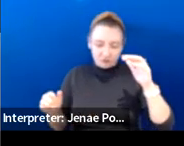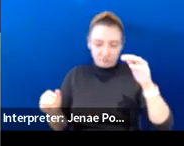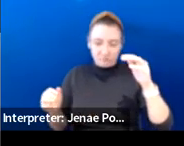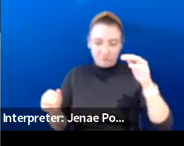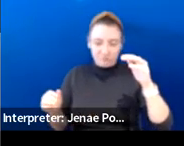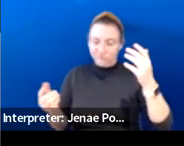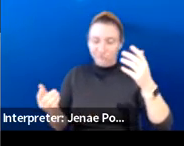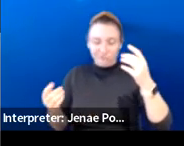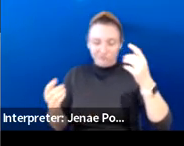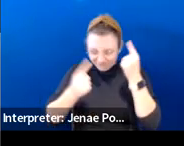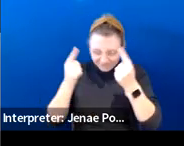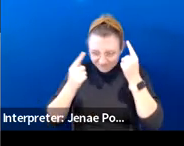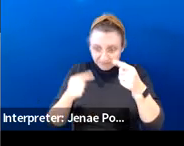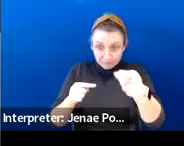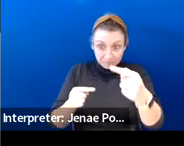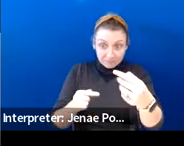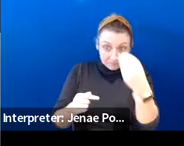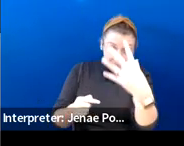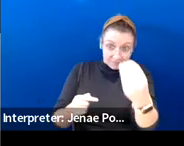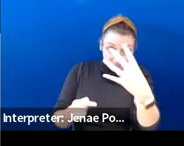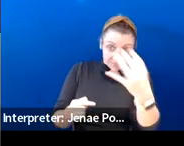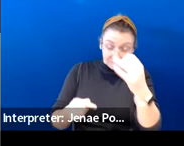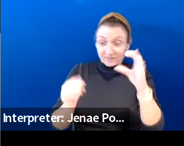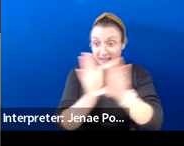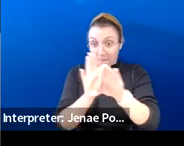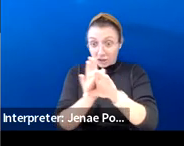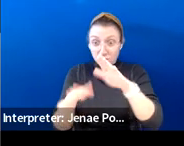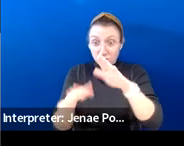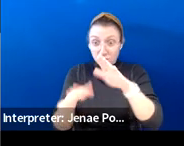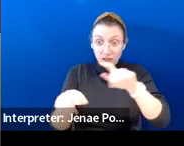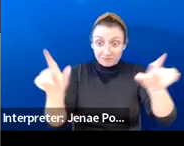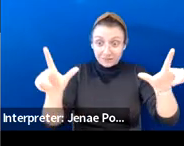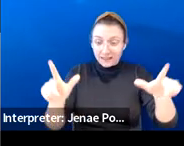So it means you constantly looking at images on your screen without having to break or taking a block off time